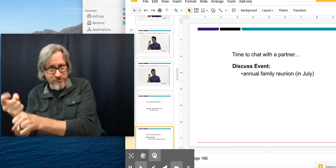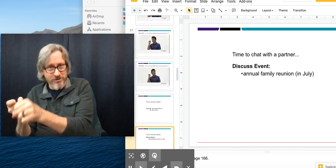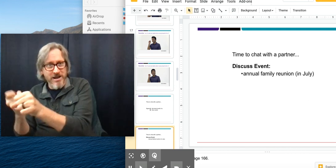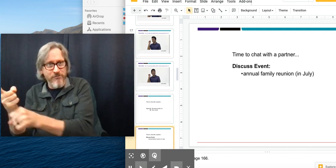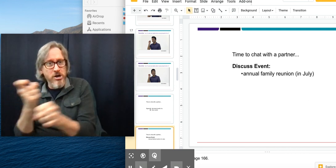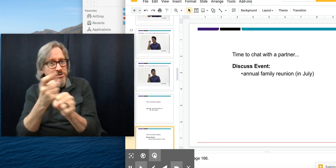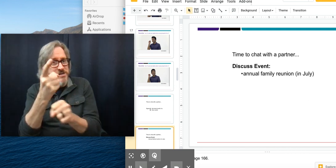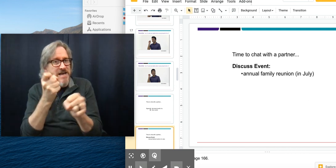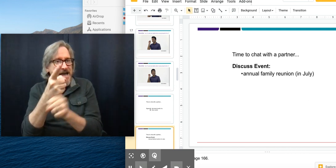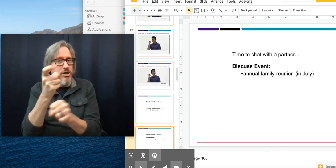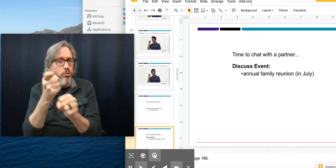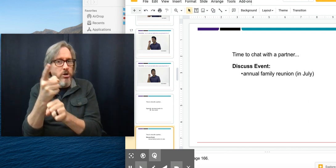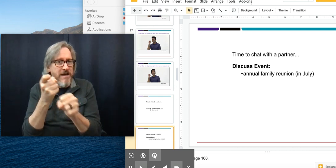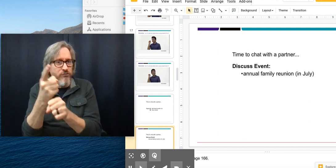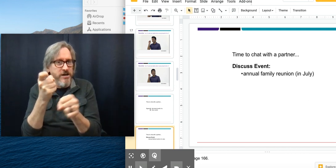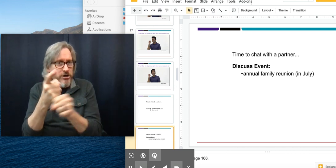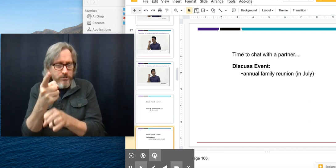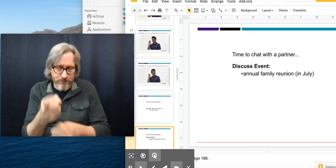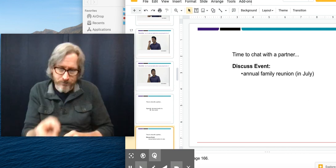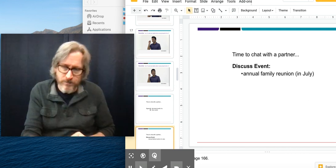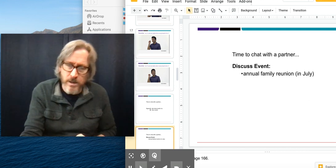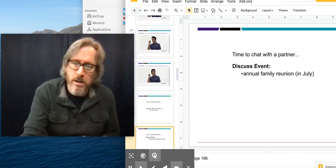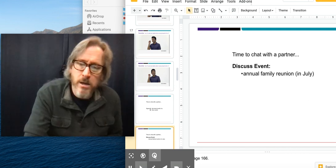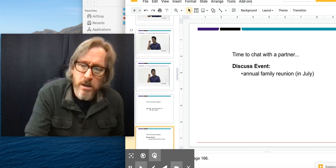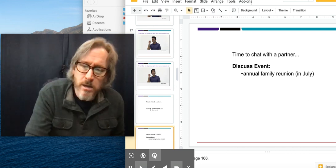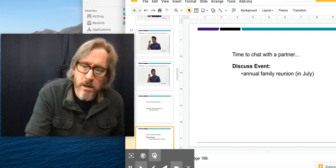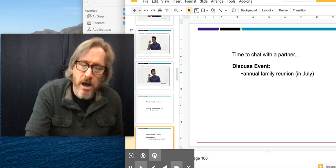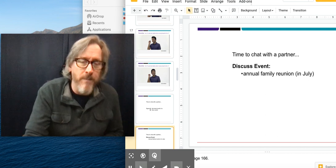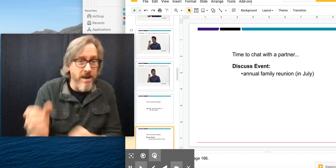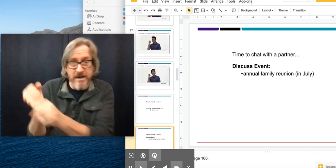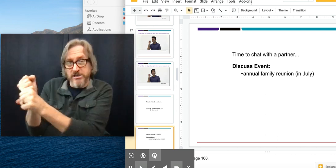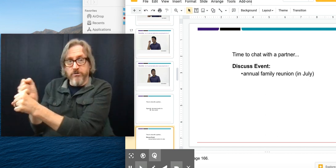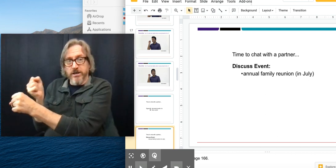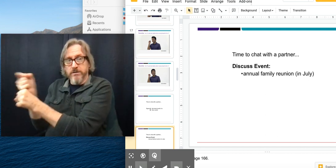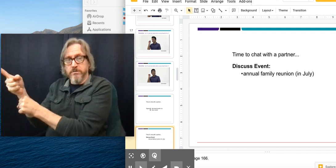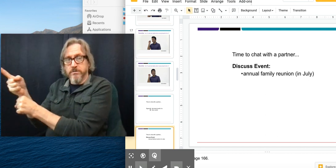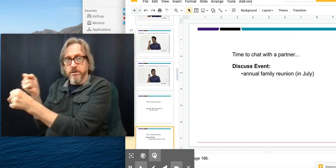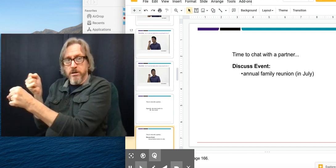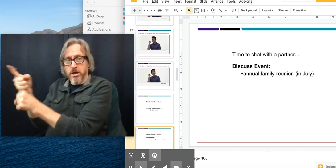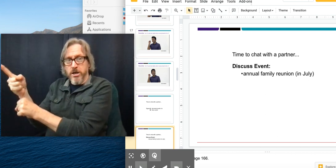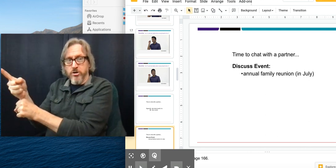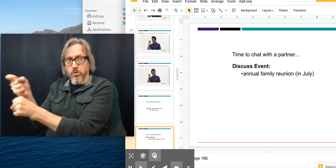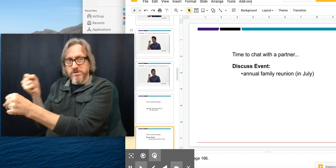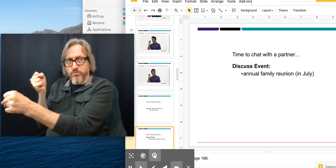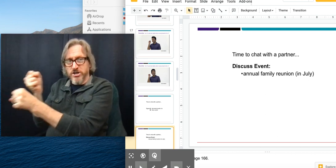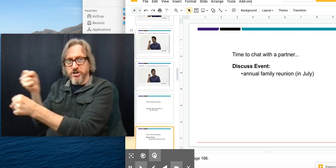year after in the after but it's annual every year and it's literally you're almost brushing